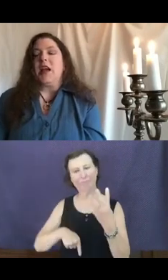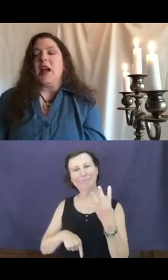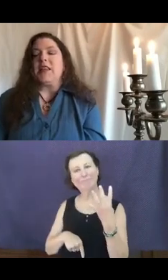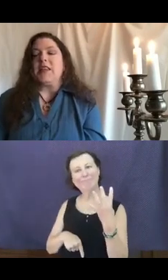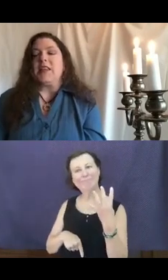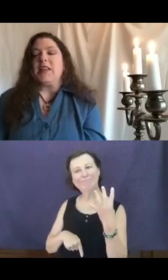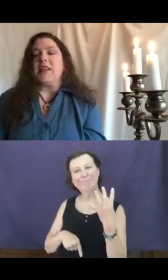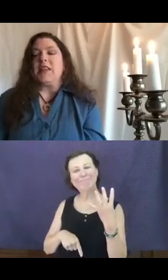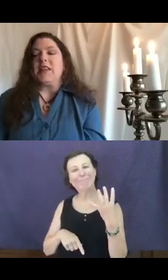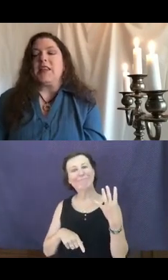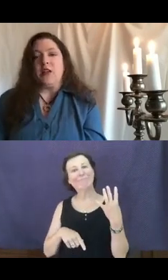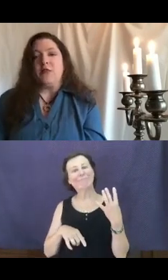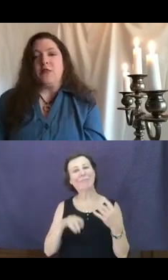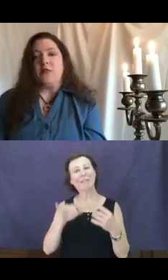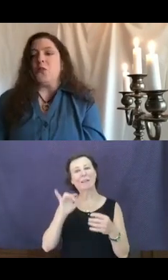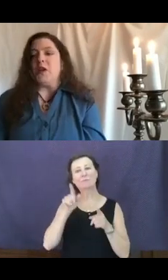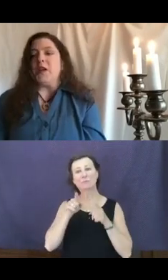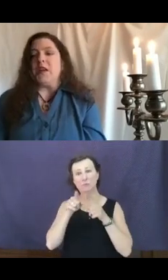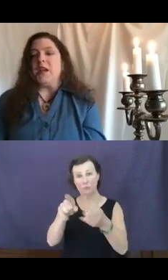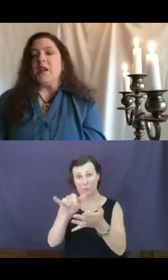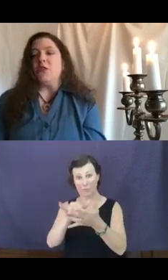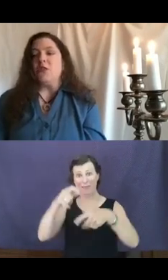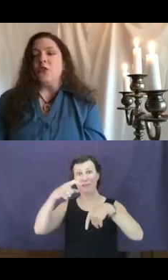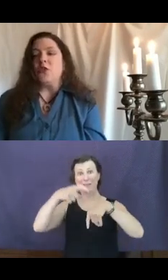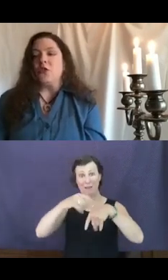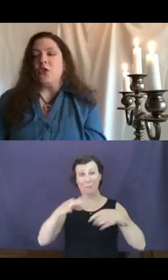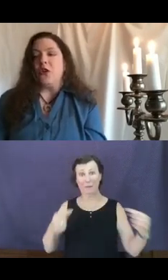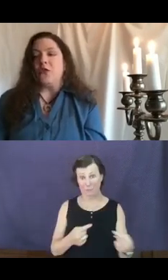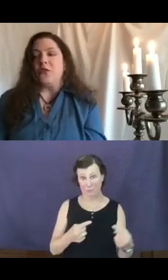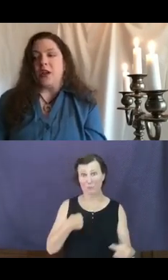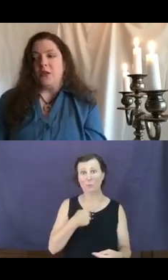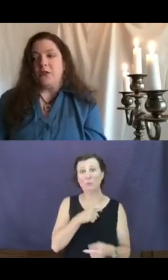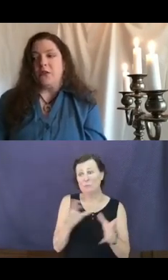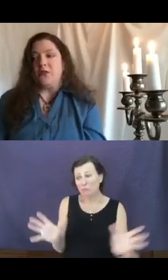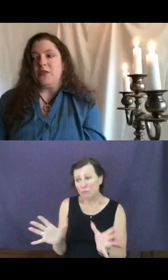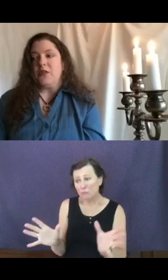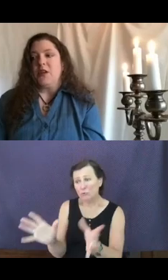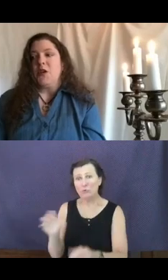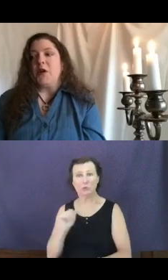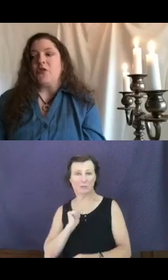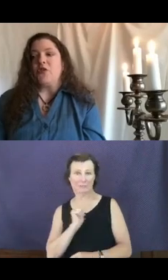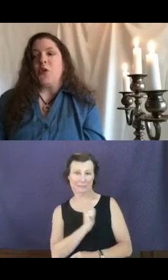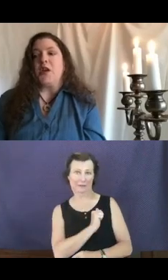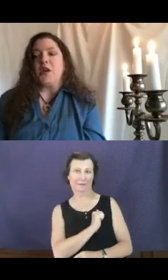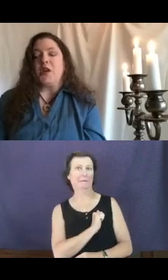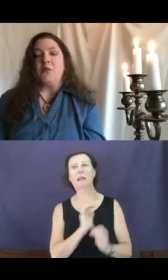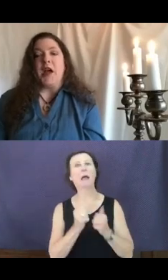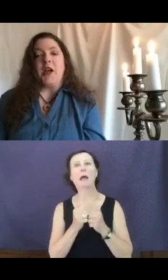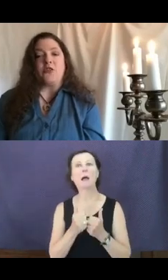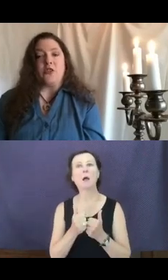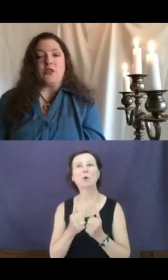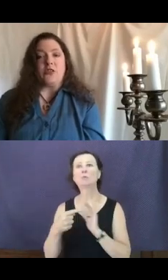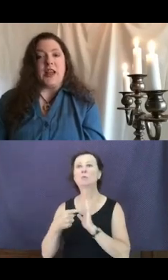At these times we need to nurture ourselves by showing compassion to that